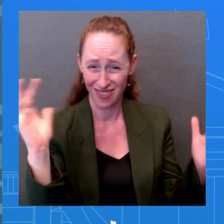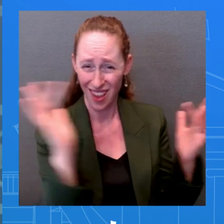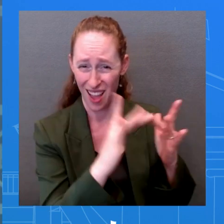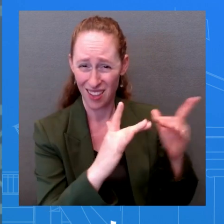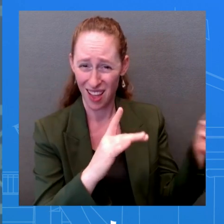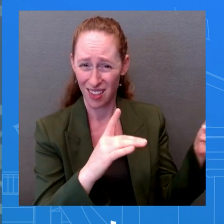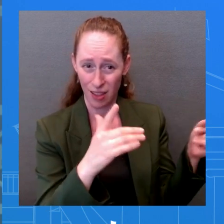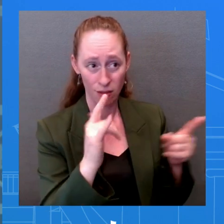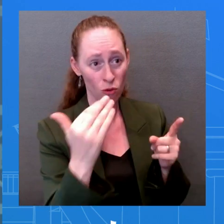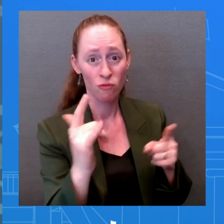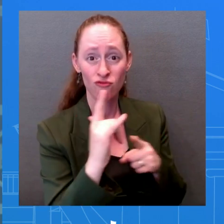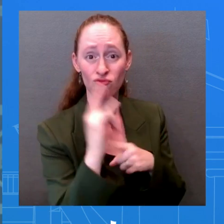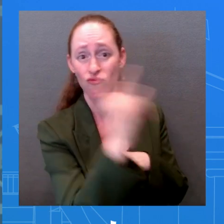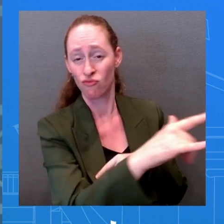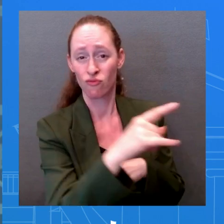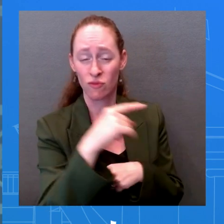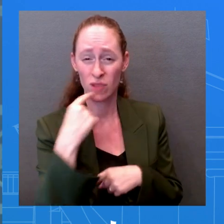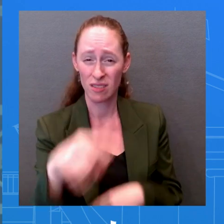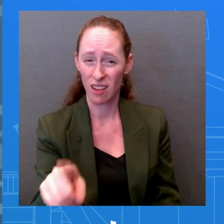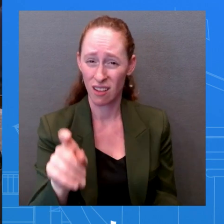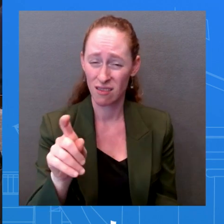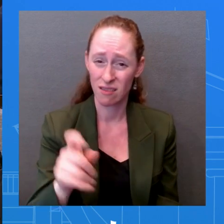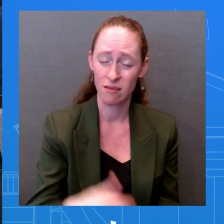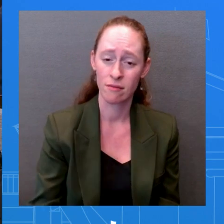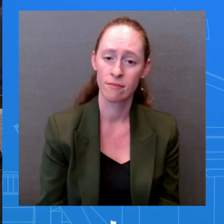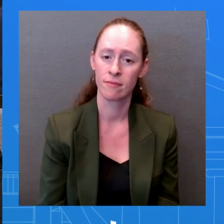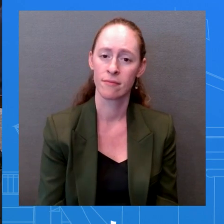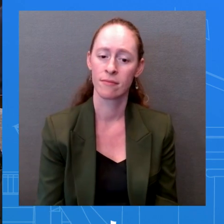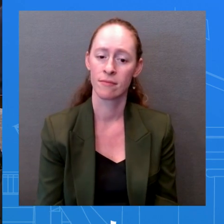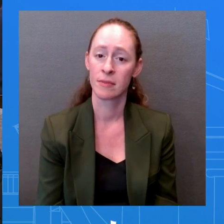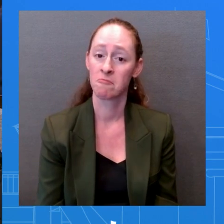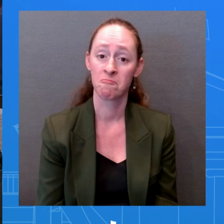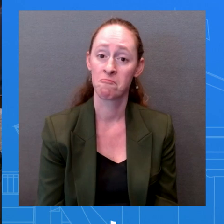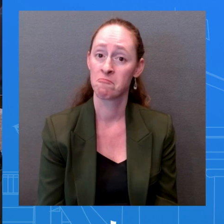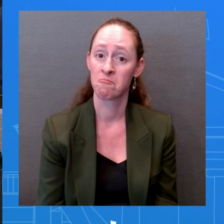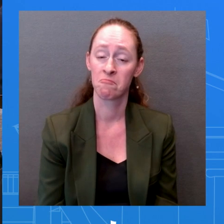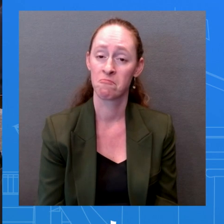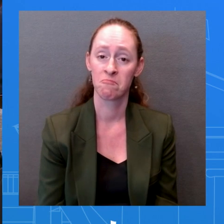with the Richardson Center. The Press: Okay. And you said that Russia should accept the significant offer